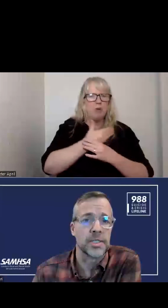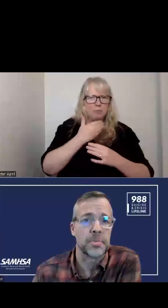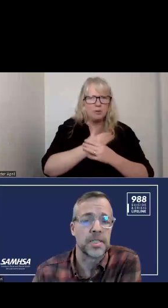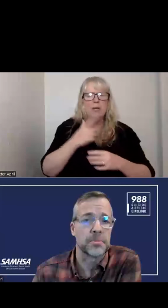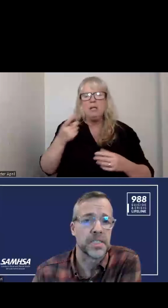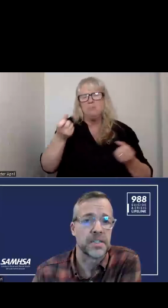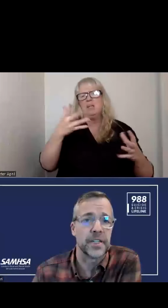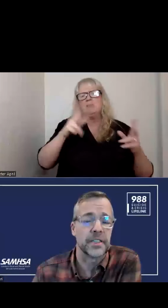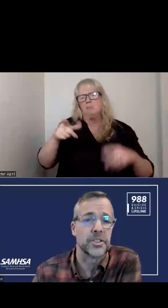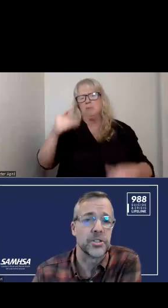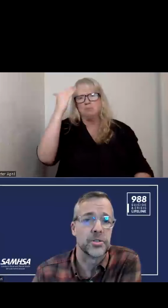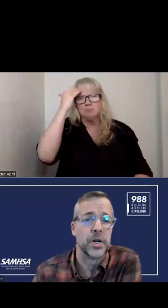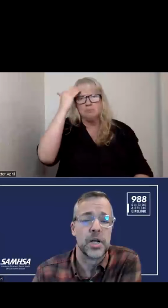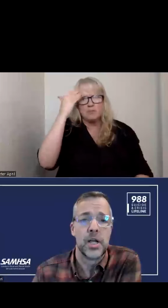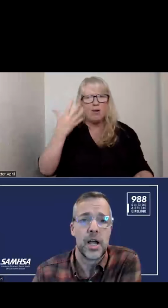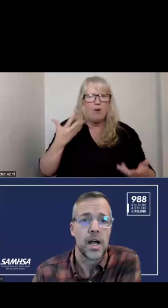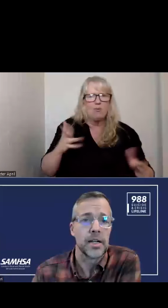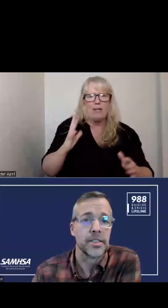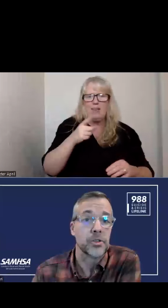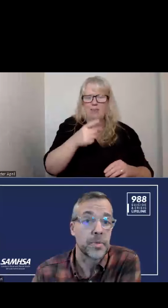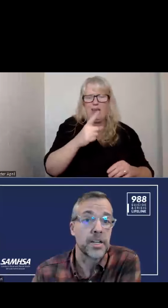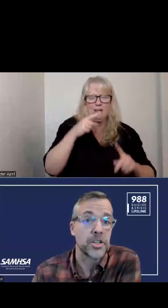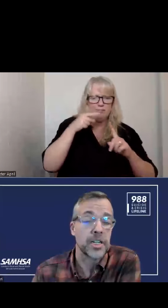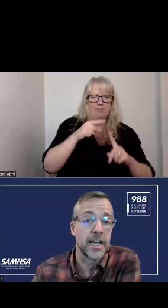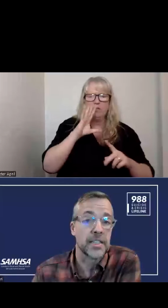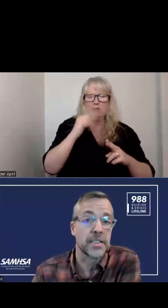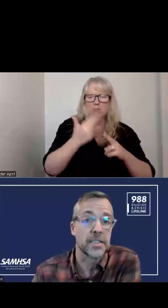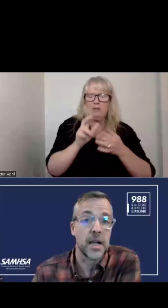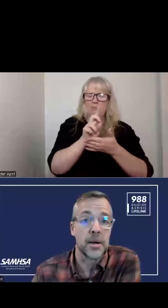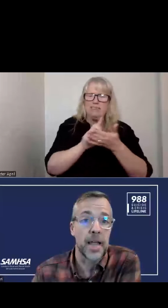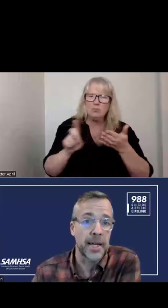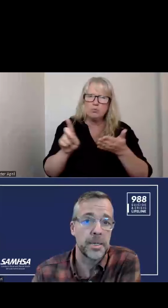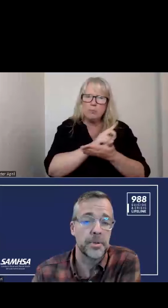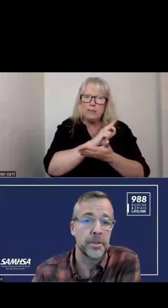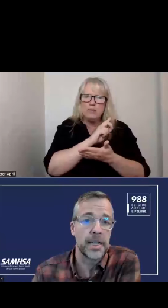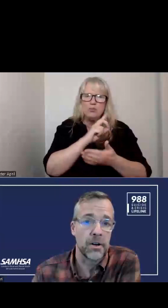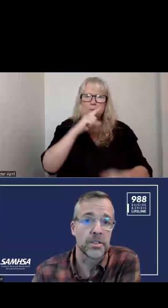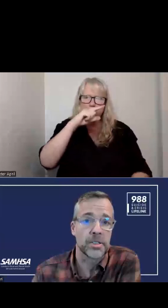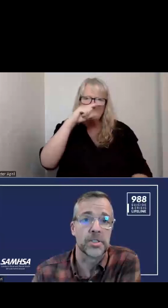THAT SPEAK ABOUT DISCRIMINATION AGAINST BLACK PEOPLE AND